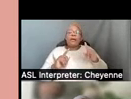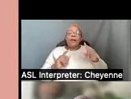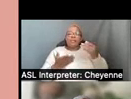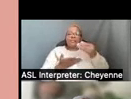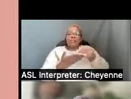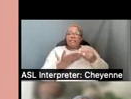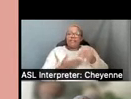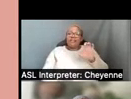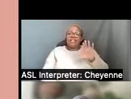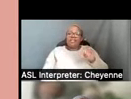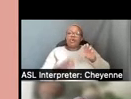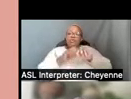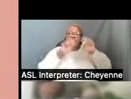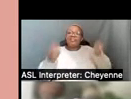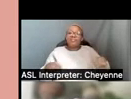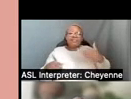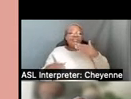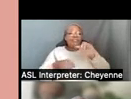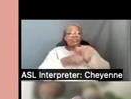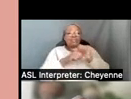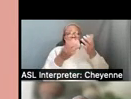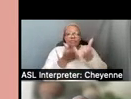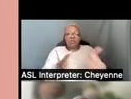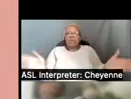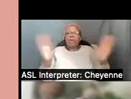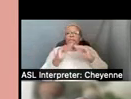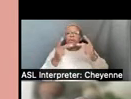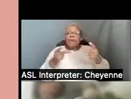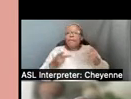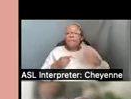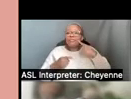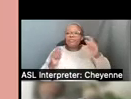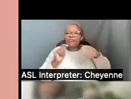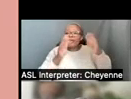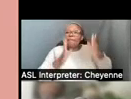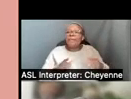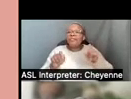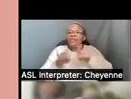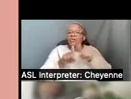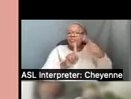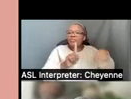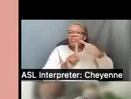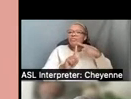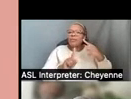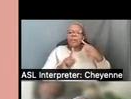funding ecosystem has done a really good job of opening more space for filmmakers, particularly those from historically excluded communities.